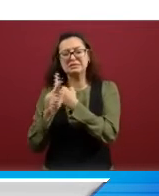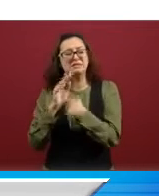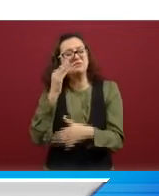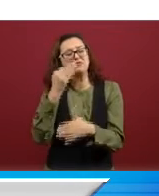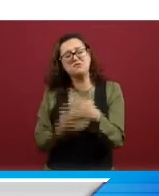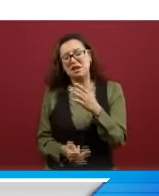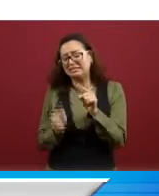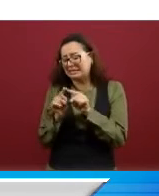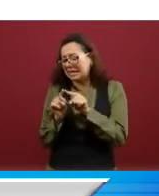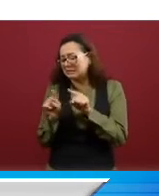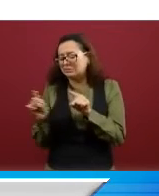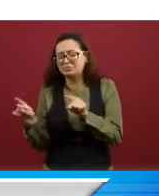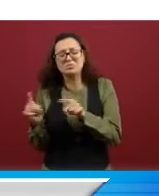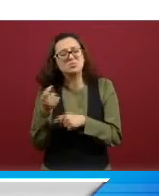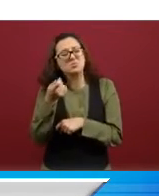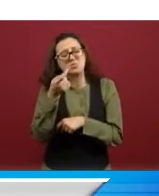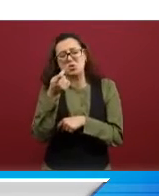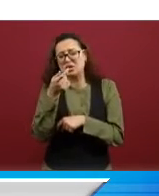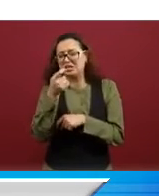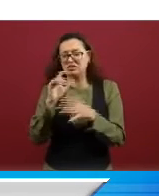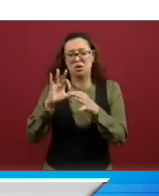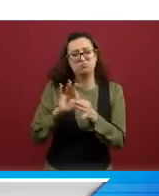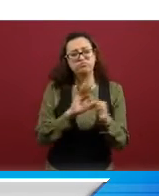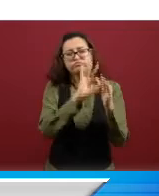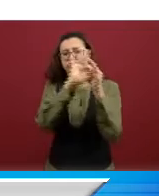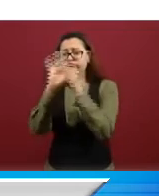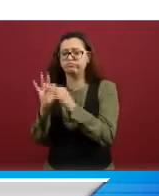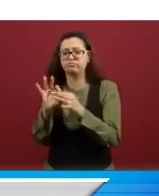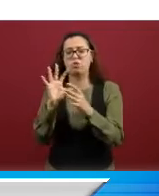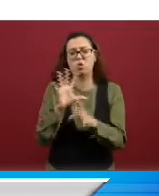is made up of El Salvador, Guatemala, Honduras and Mexico